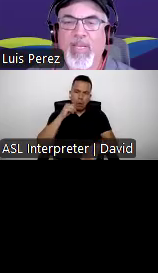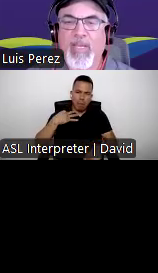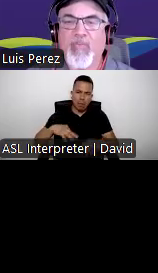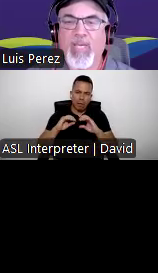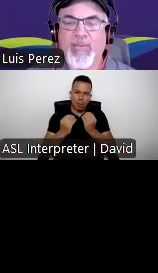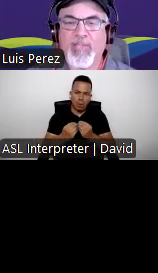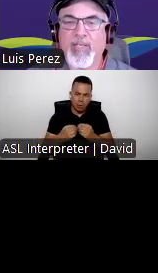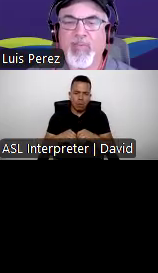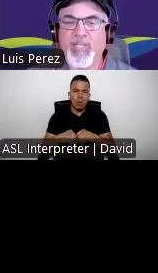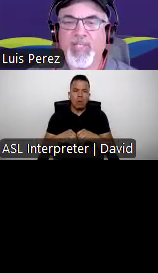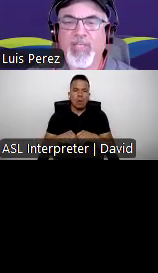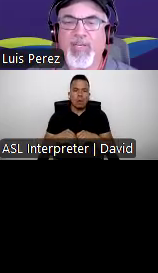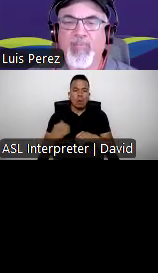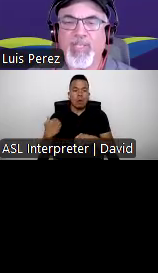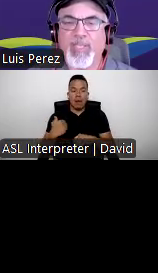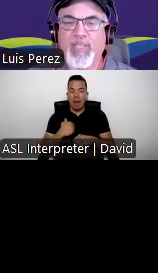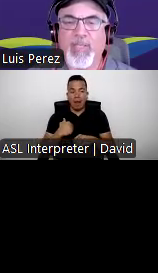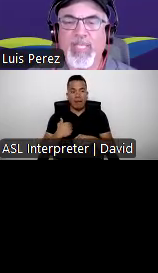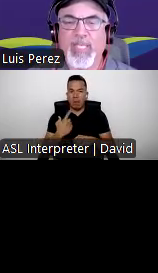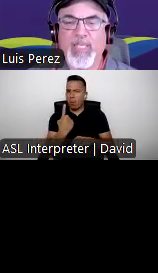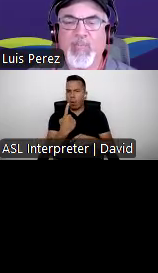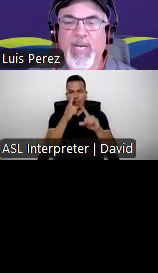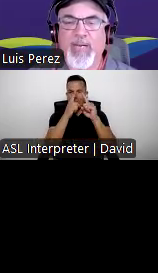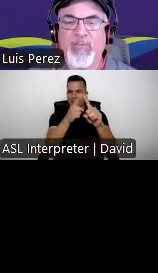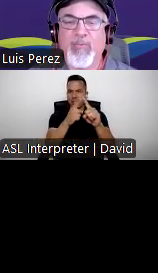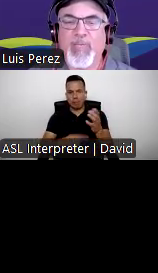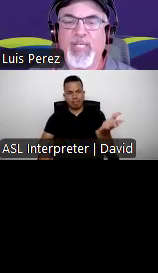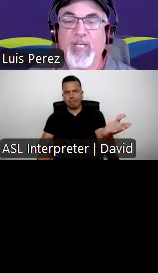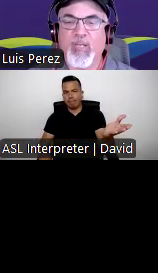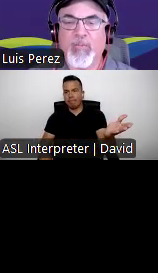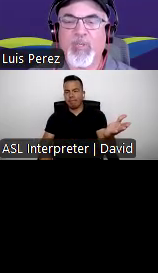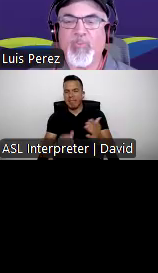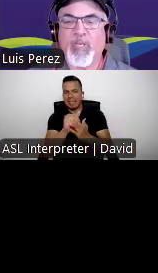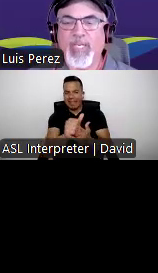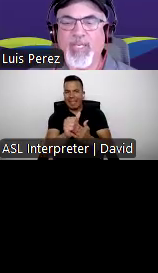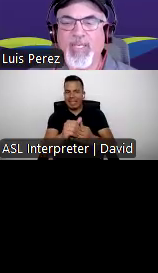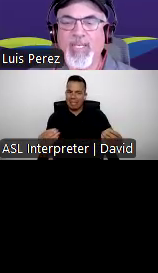and we have a singular mission. Our mission is to lead, inspire, and convene a global community